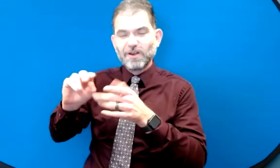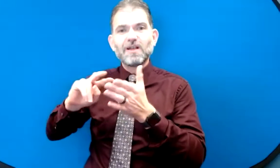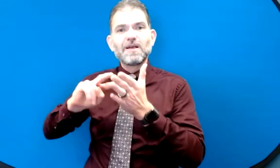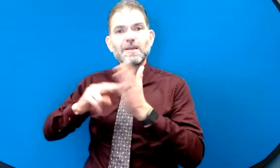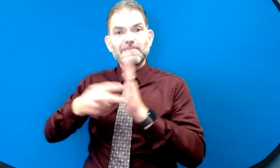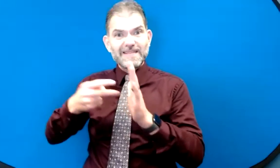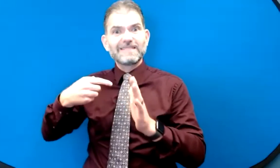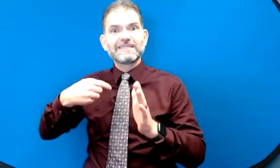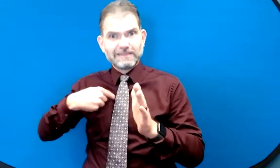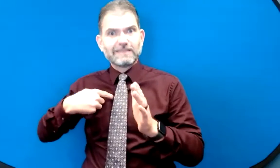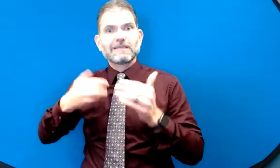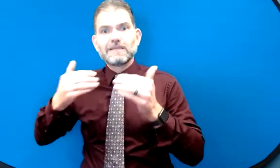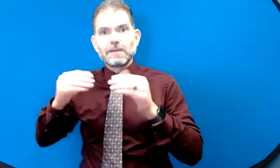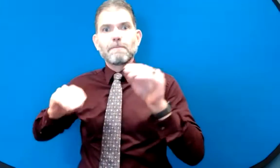ASL Interpreter: So behavior, disorder.